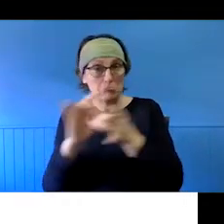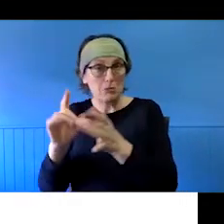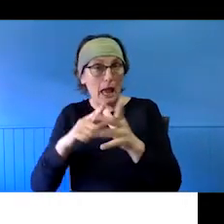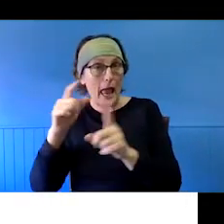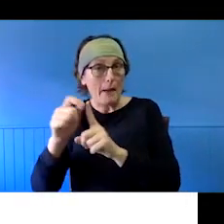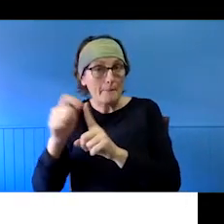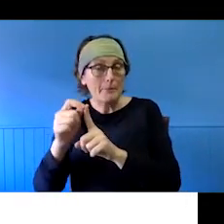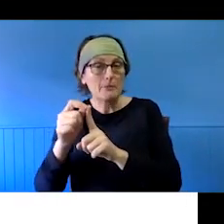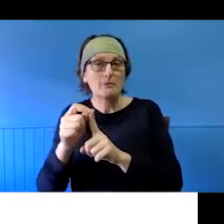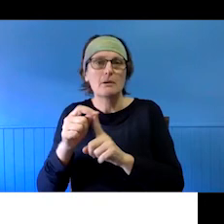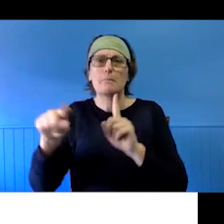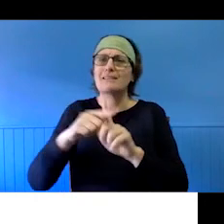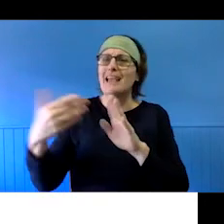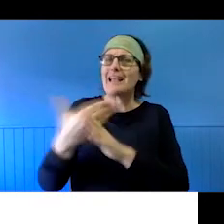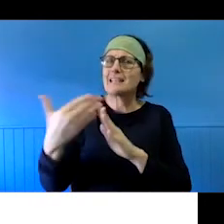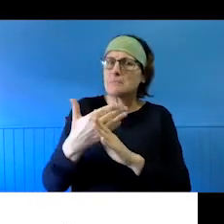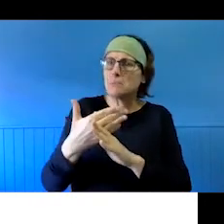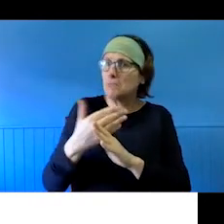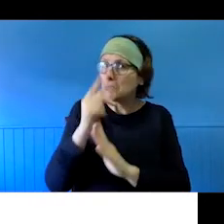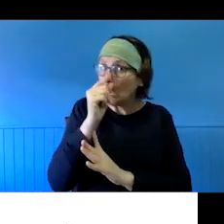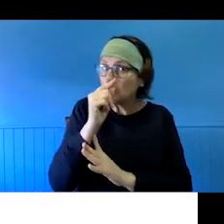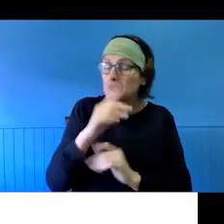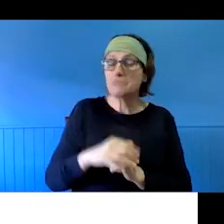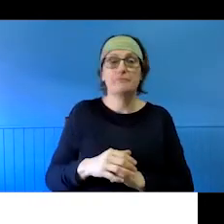Key, important items. Moving on to audio and video